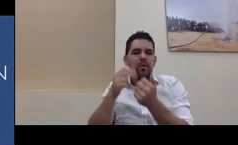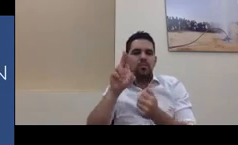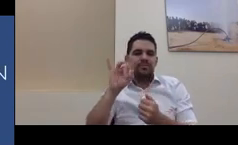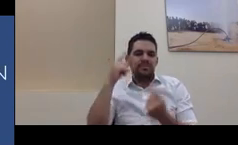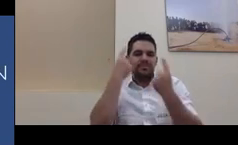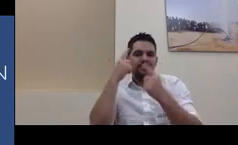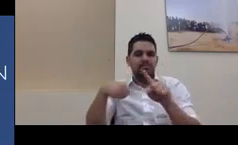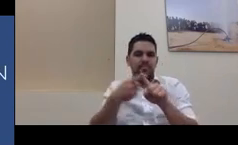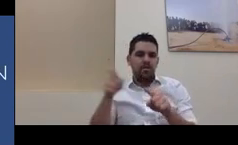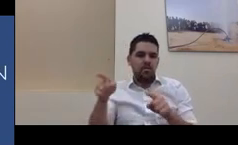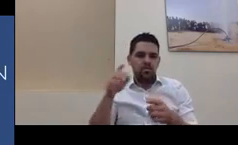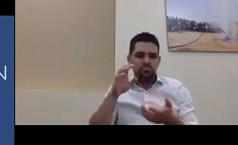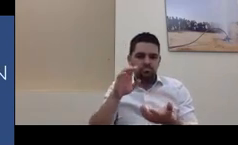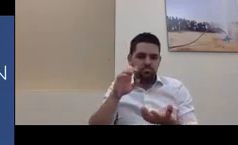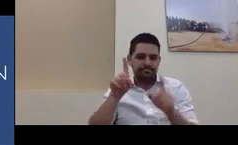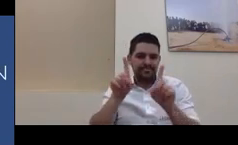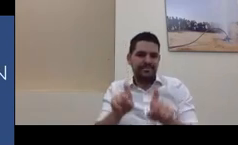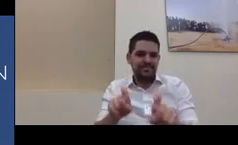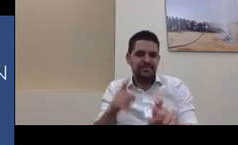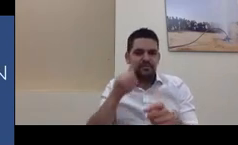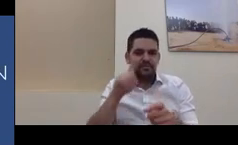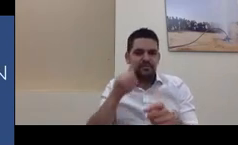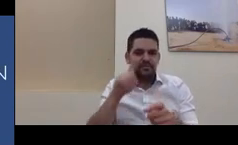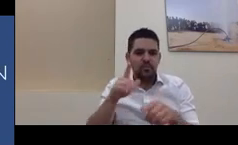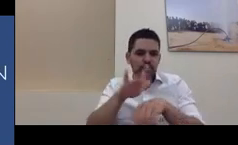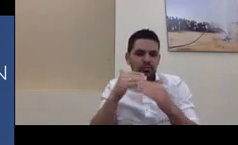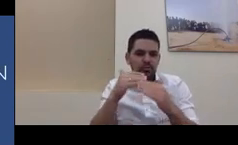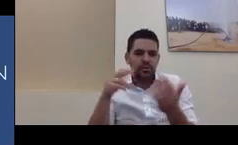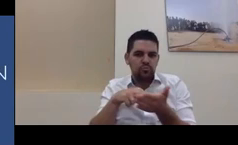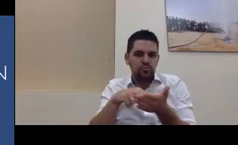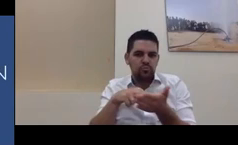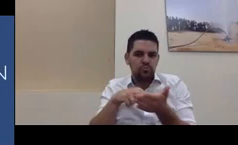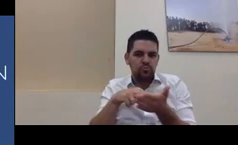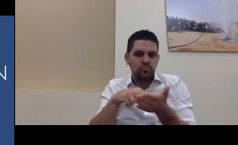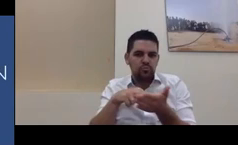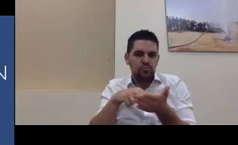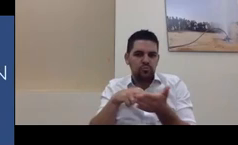and changed some of how USAID thinks about testing for early grade reading.